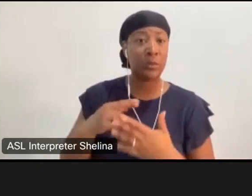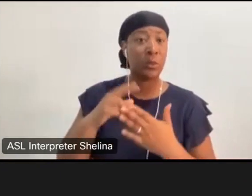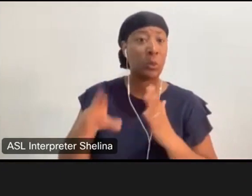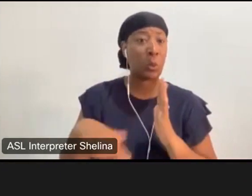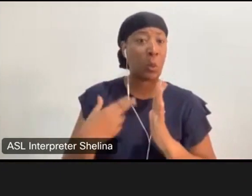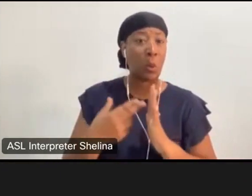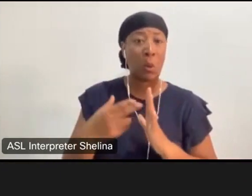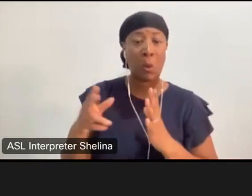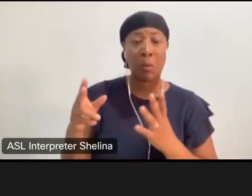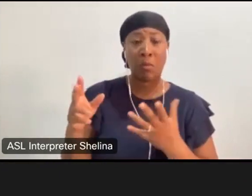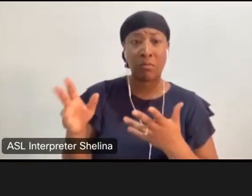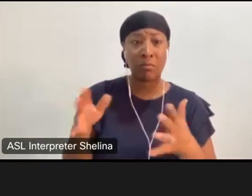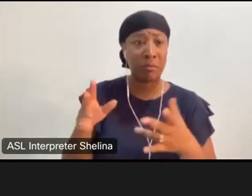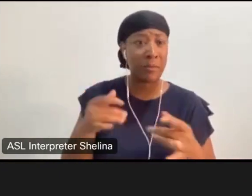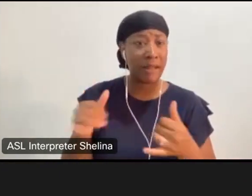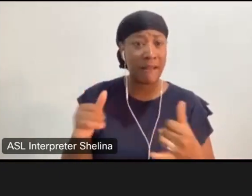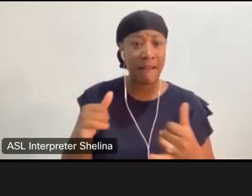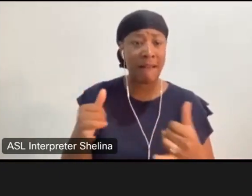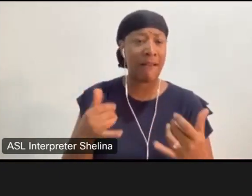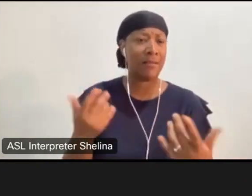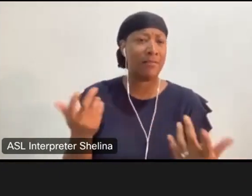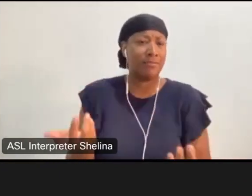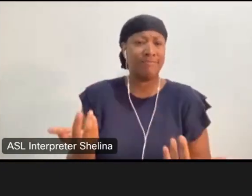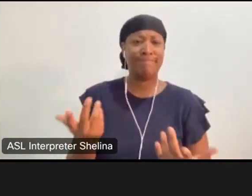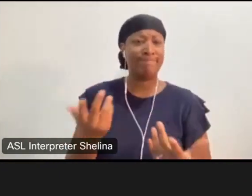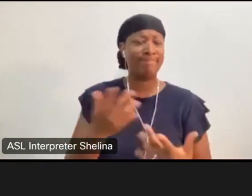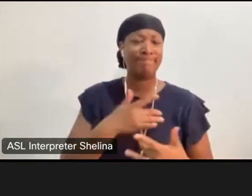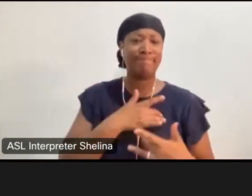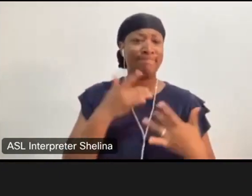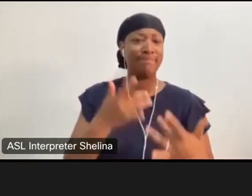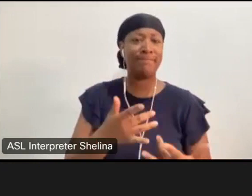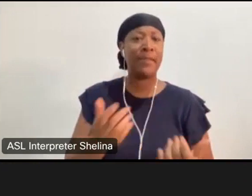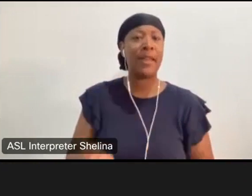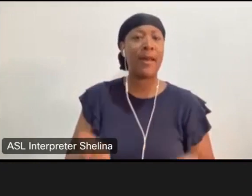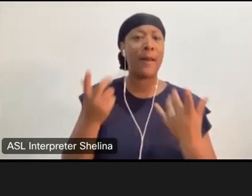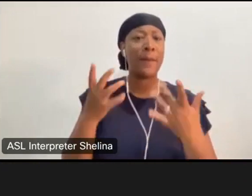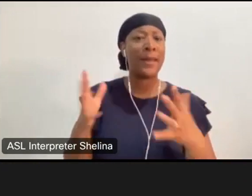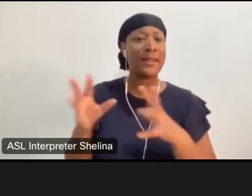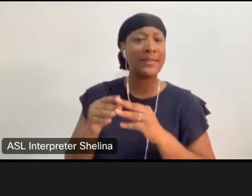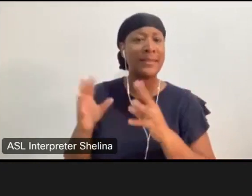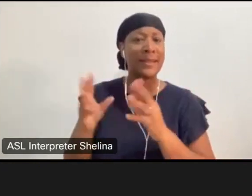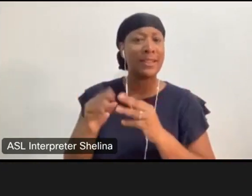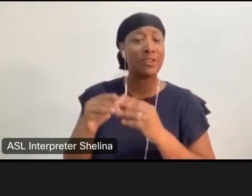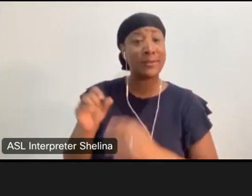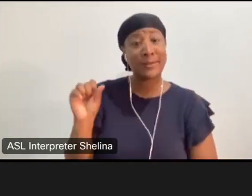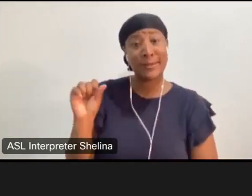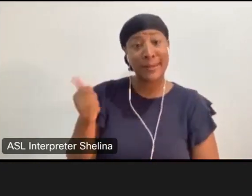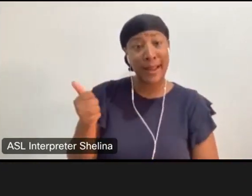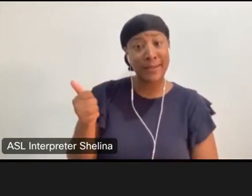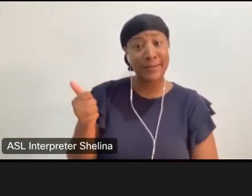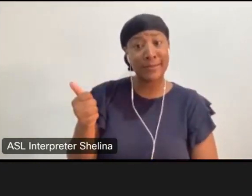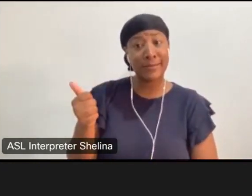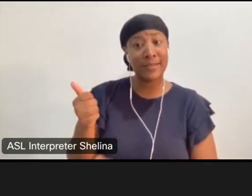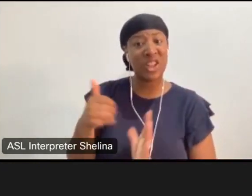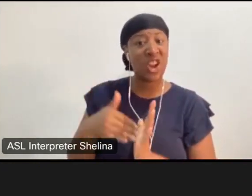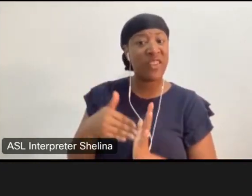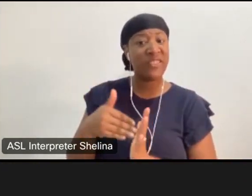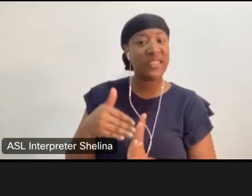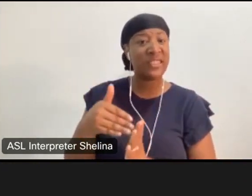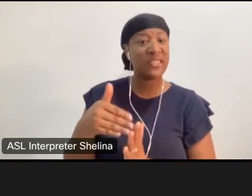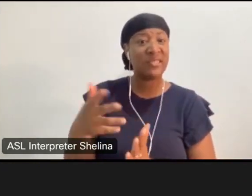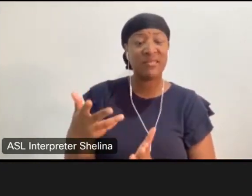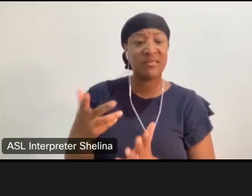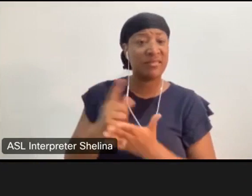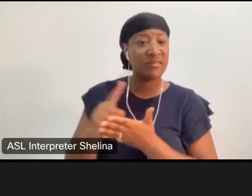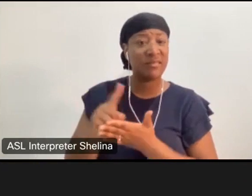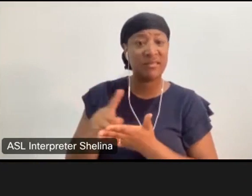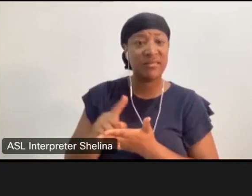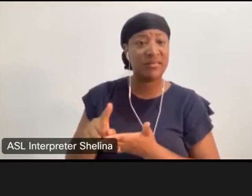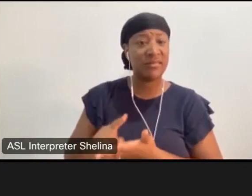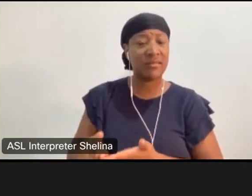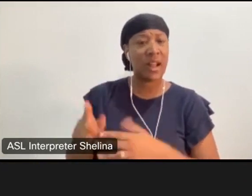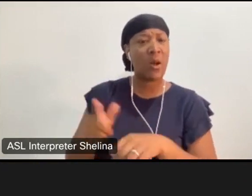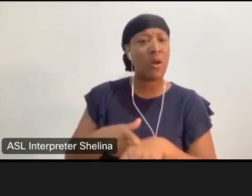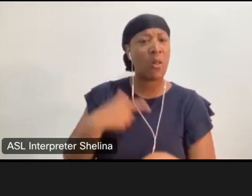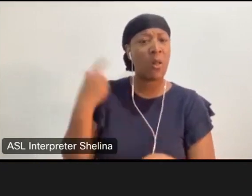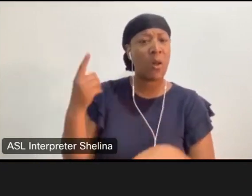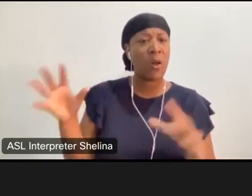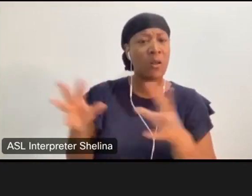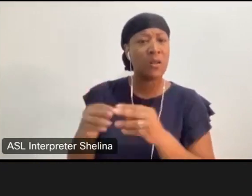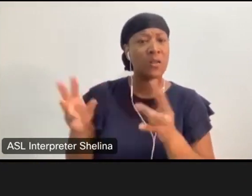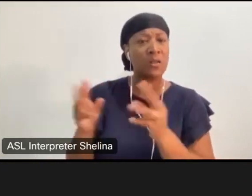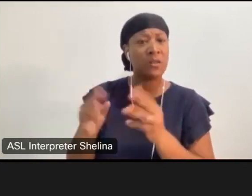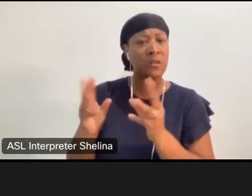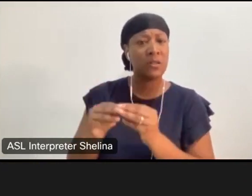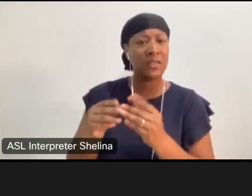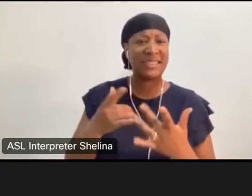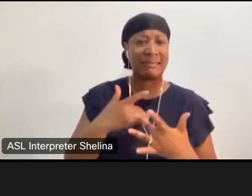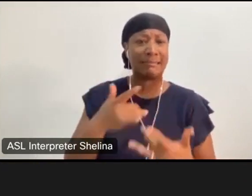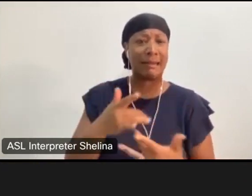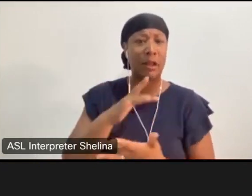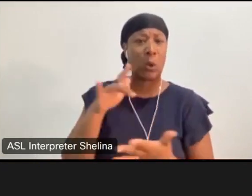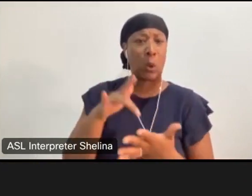And then also, logistics. How many sessions, is it like 10 sessions, and how often during the week is it held? And then how long is the session? So, those are the core components that are usually adapted.